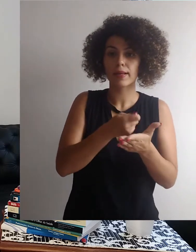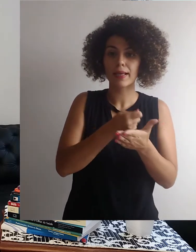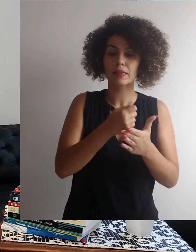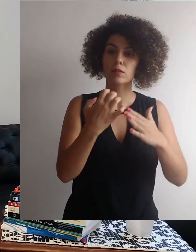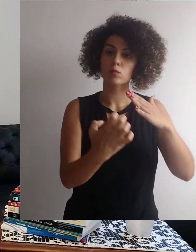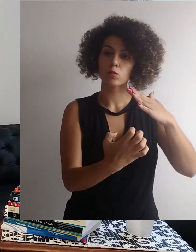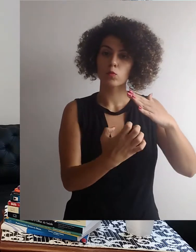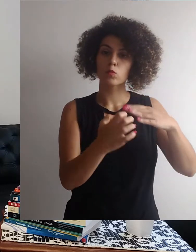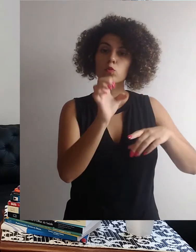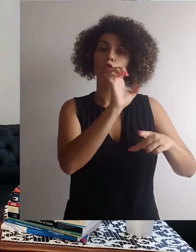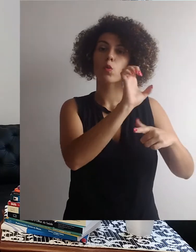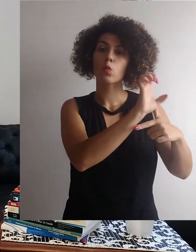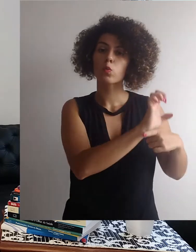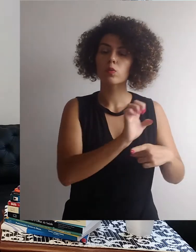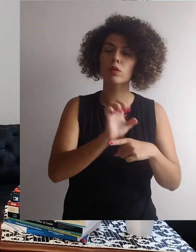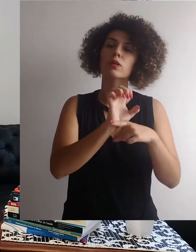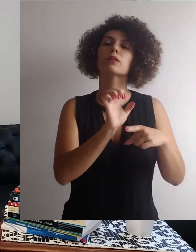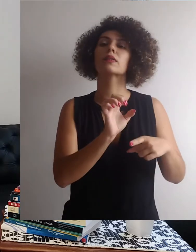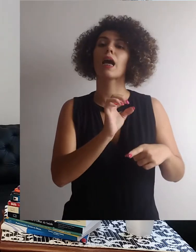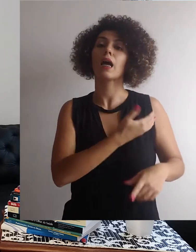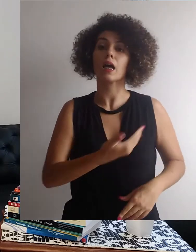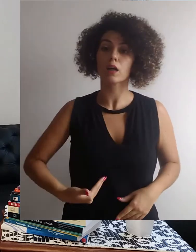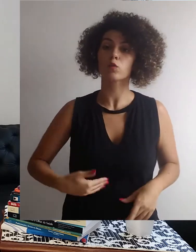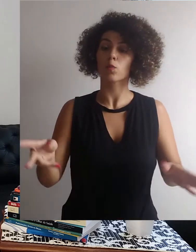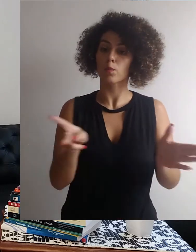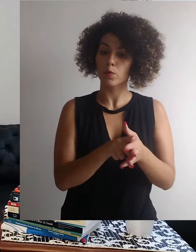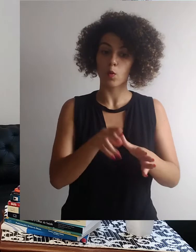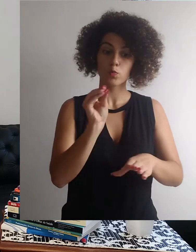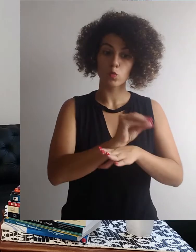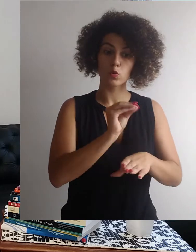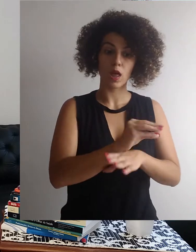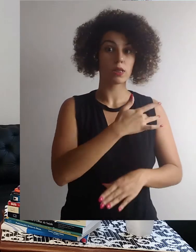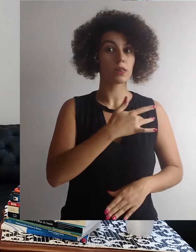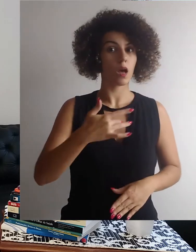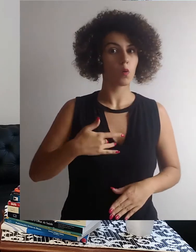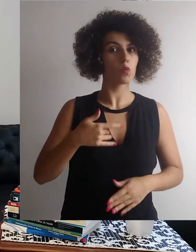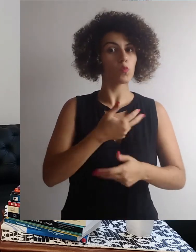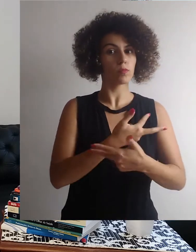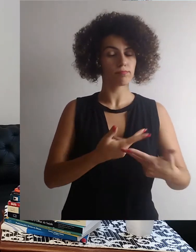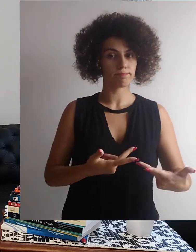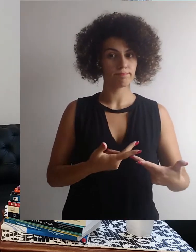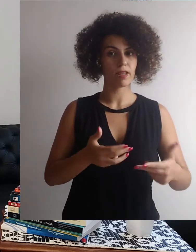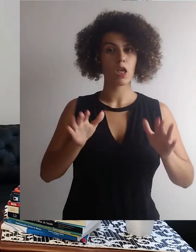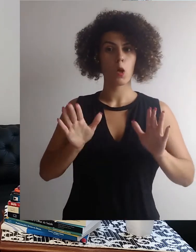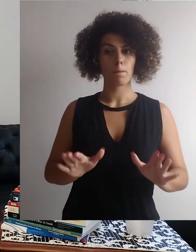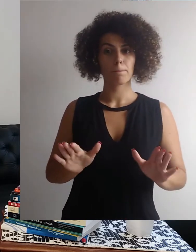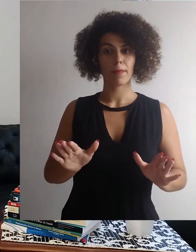vote , the extension of labor laws and some state obligations in its article 10th, including